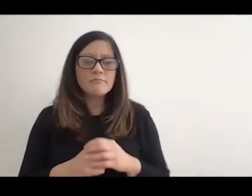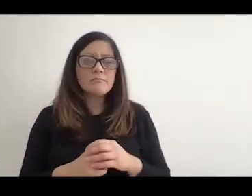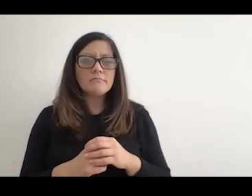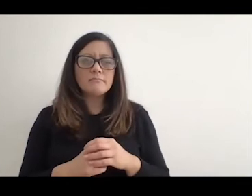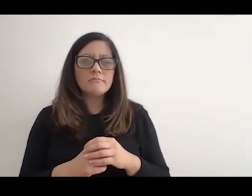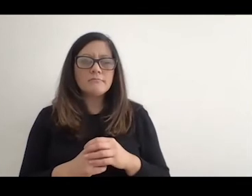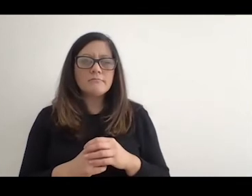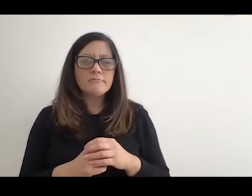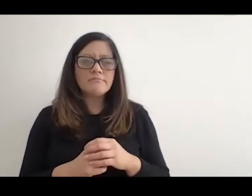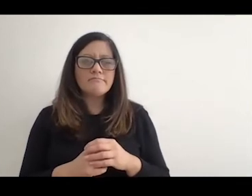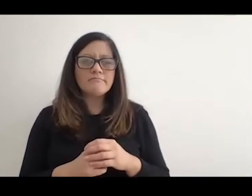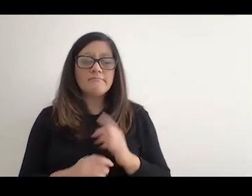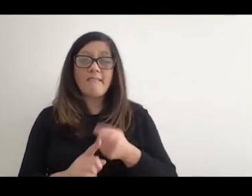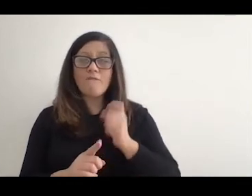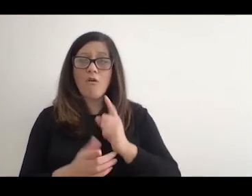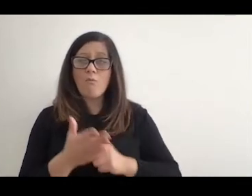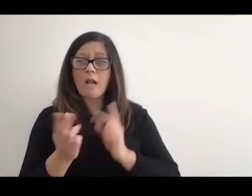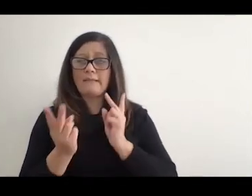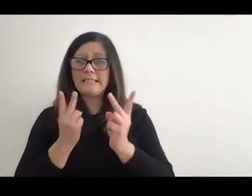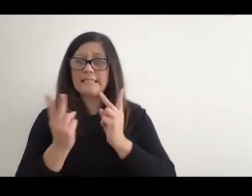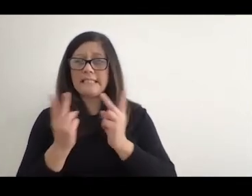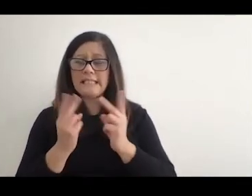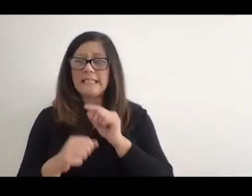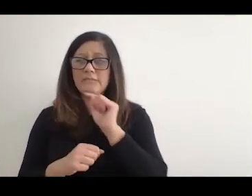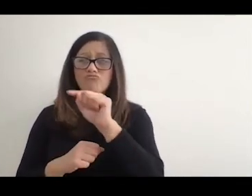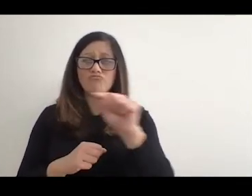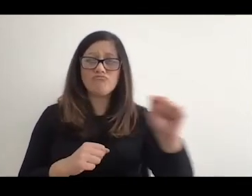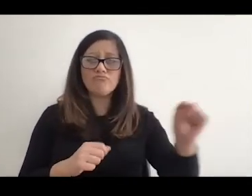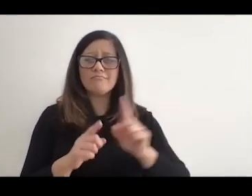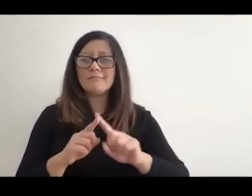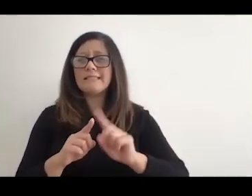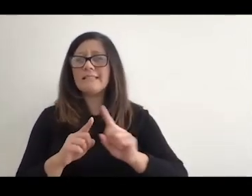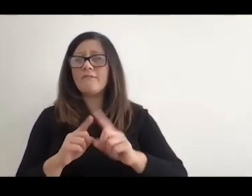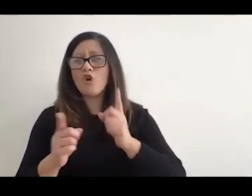From what I've seen from the conversations I've been having.